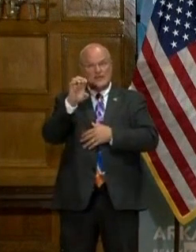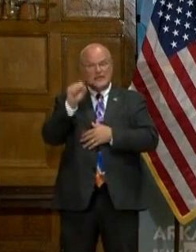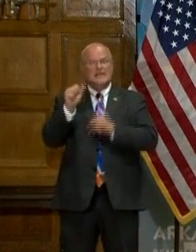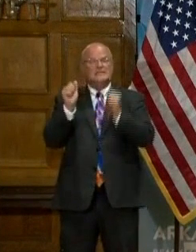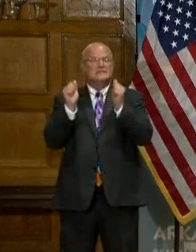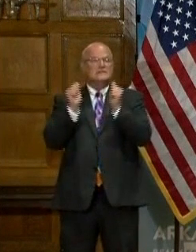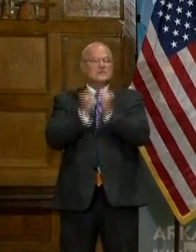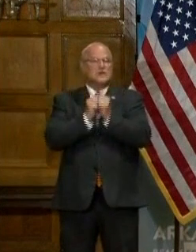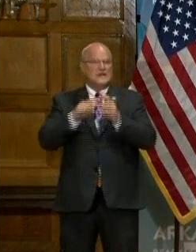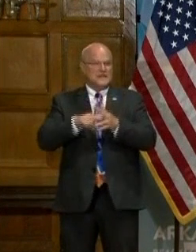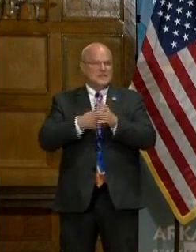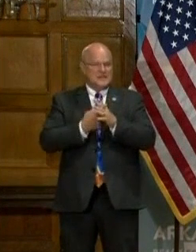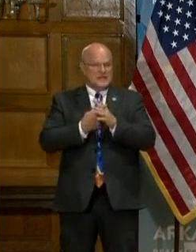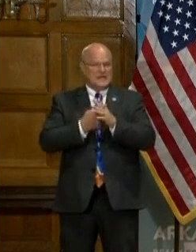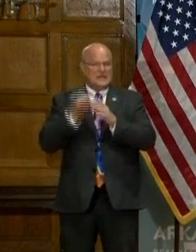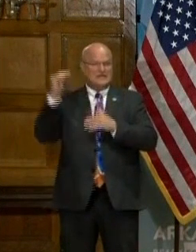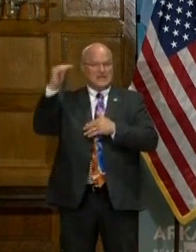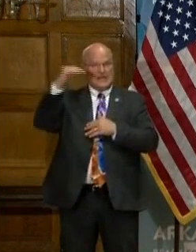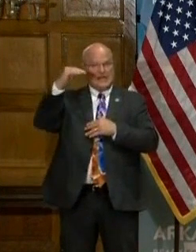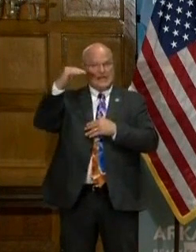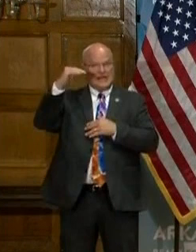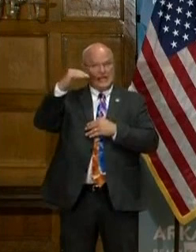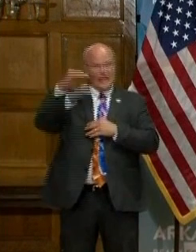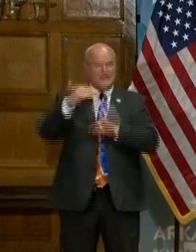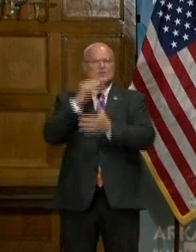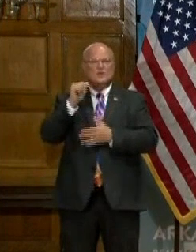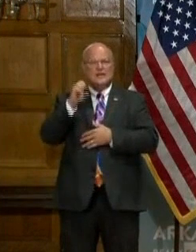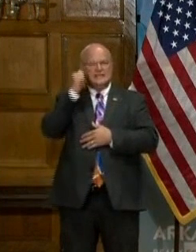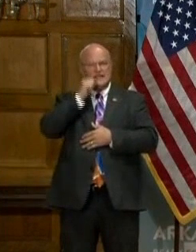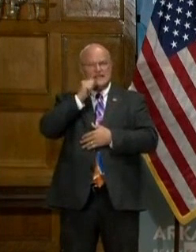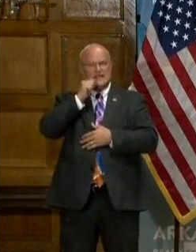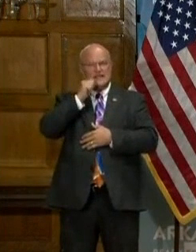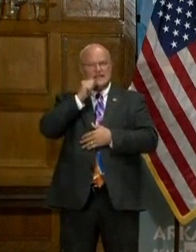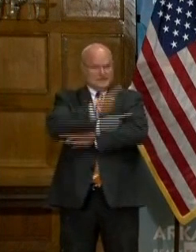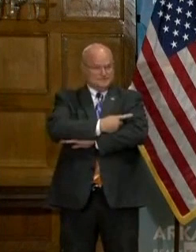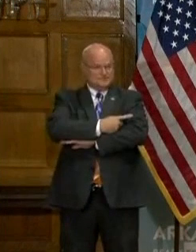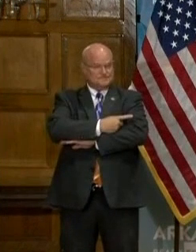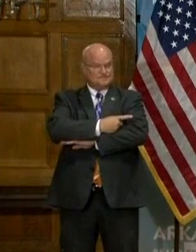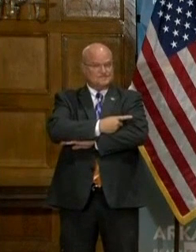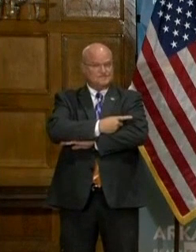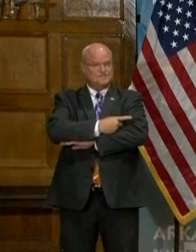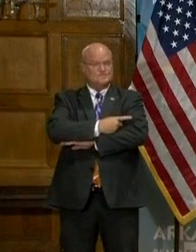NORTHWEST. NORTHWEST IS IN THE ORANGE. YOU SEE THE SIGNIFICANT GROWTH